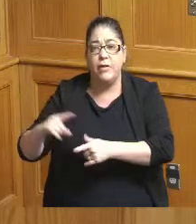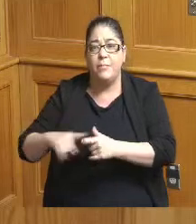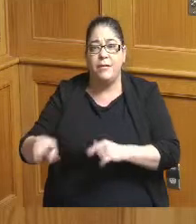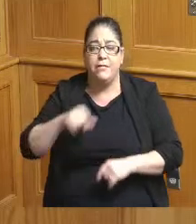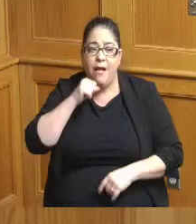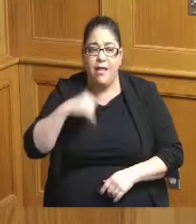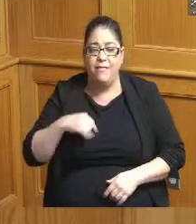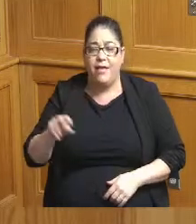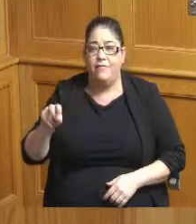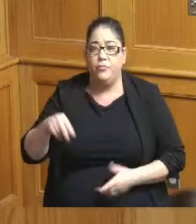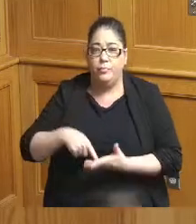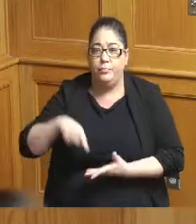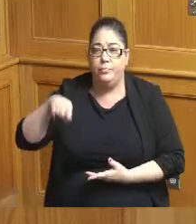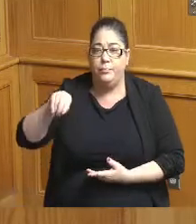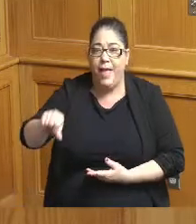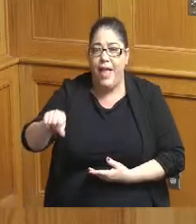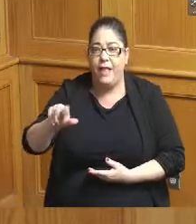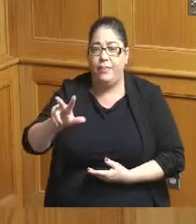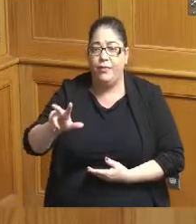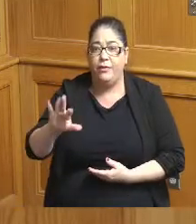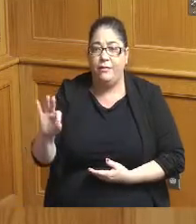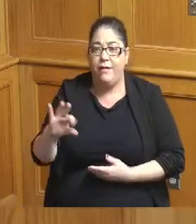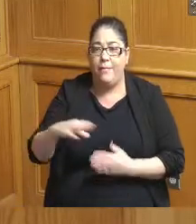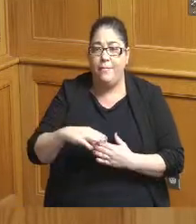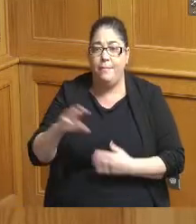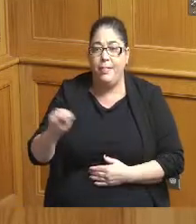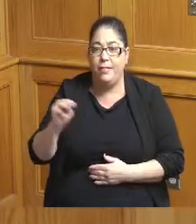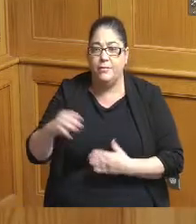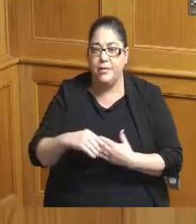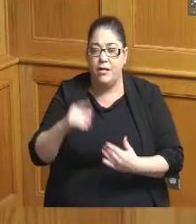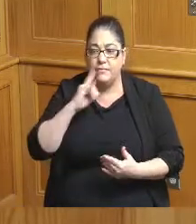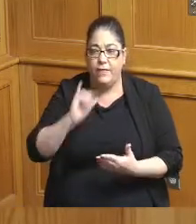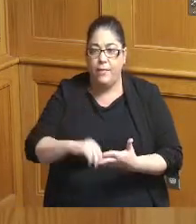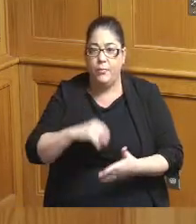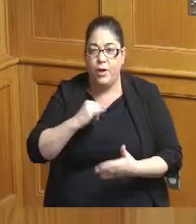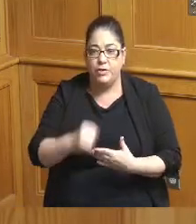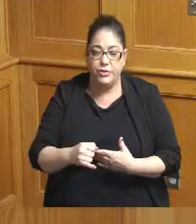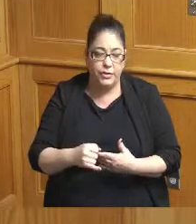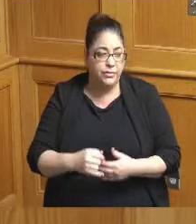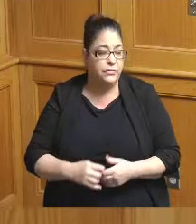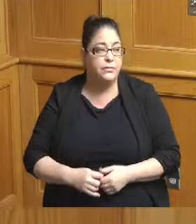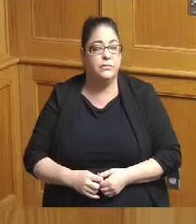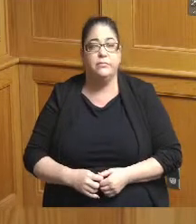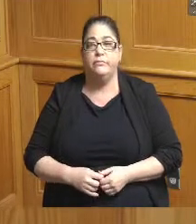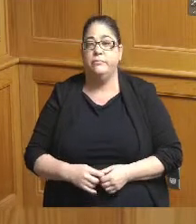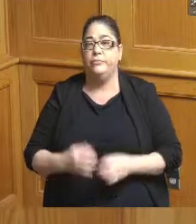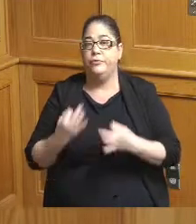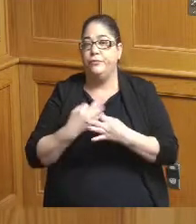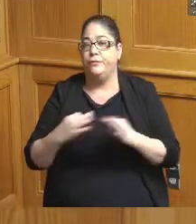to pay 35 million dollars for the property you know where we have free concerts and they go